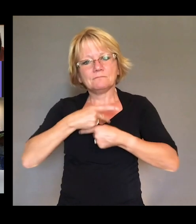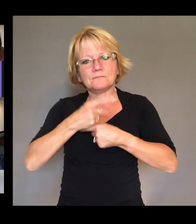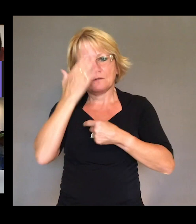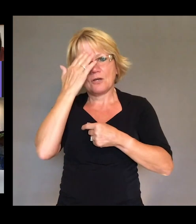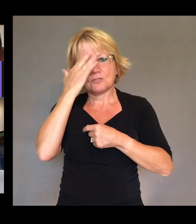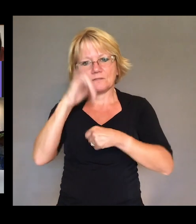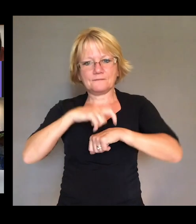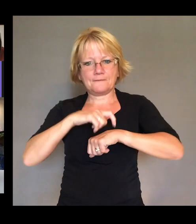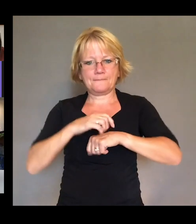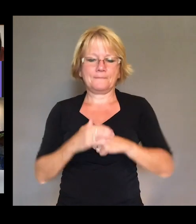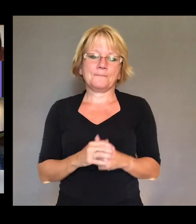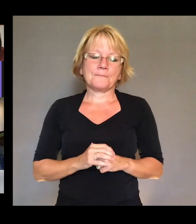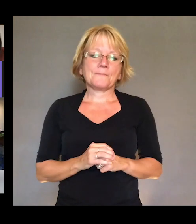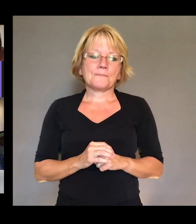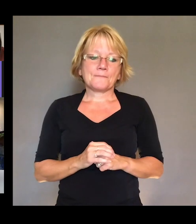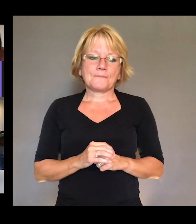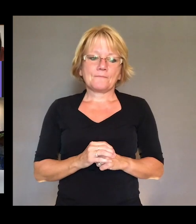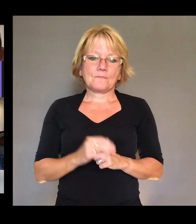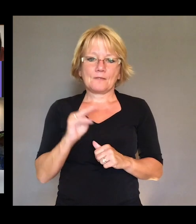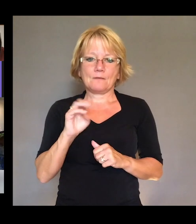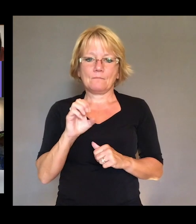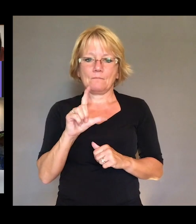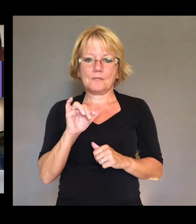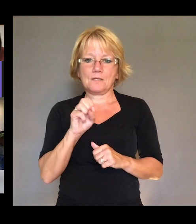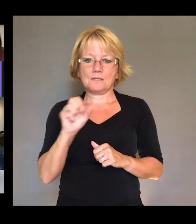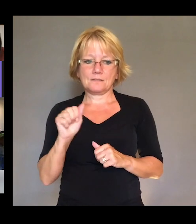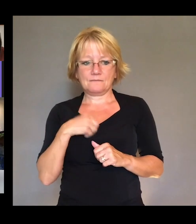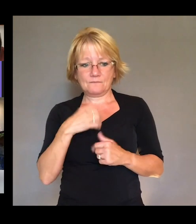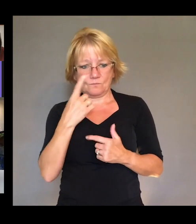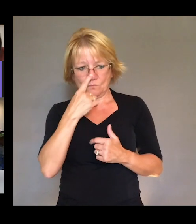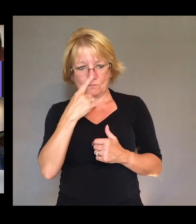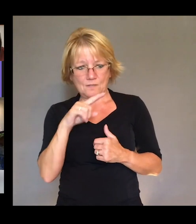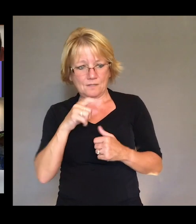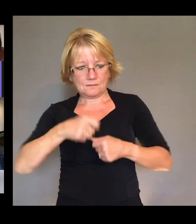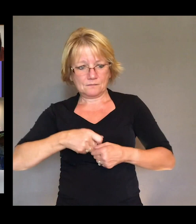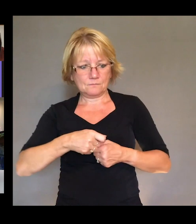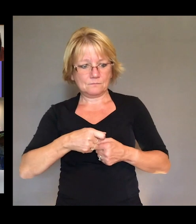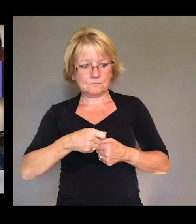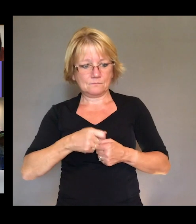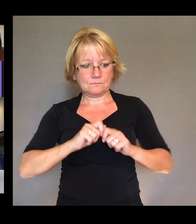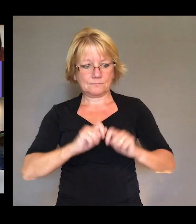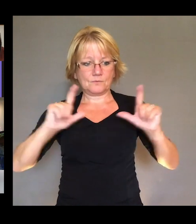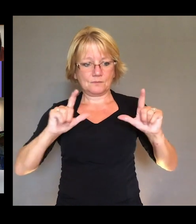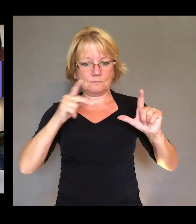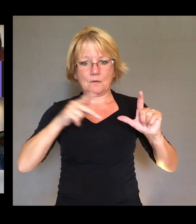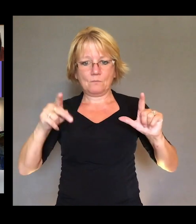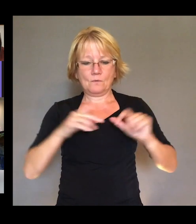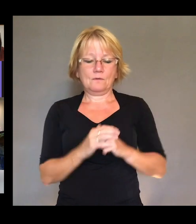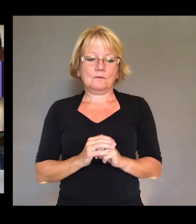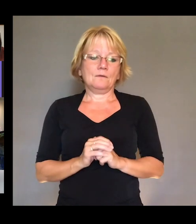So I just wanted to be caught conscious of that. Most of you might just kind of putting up a power point.